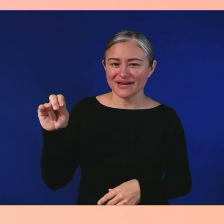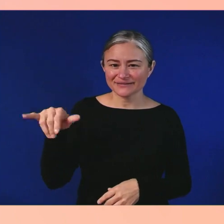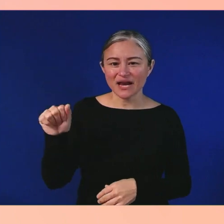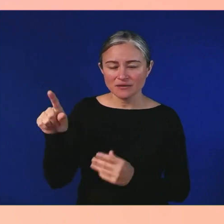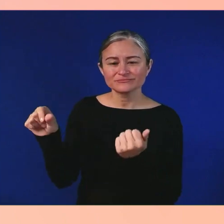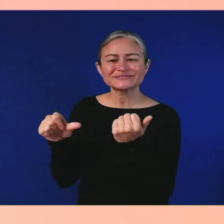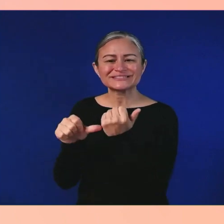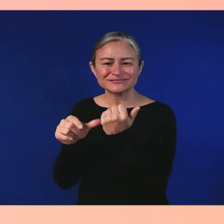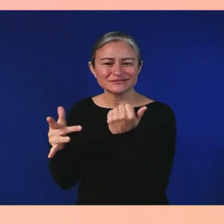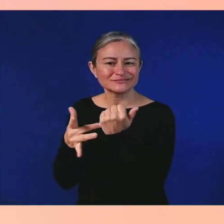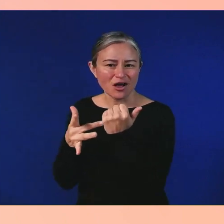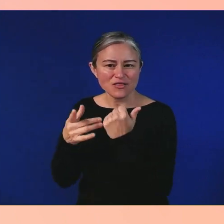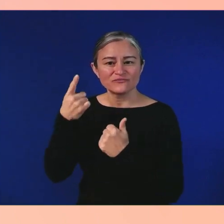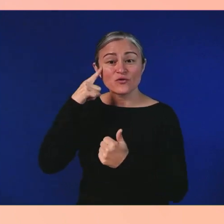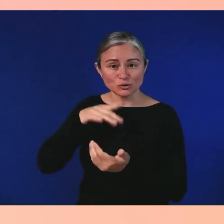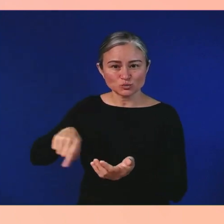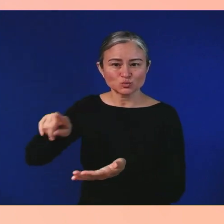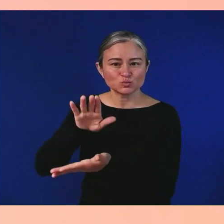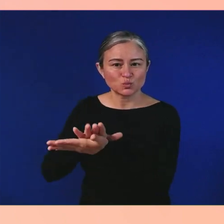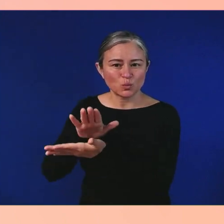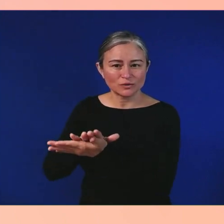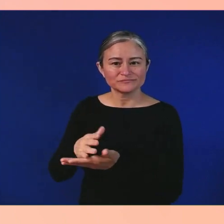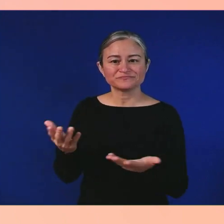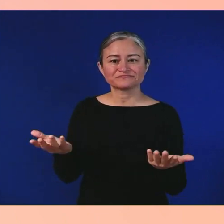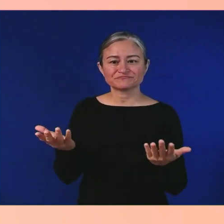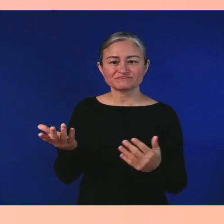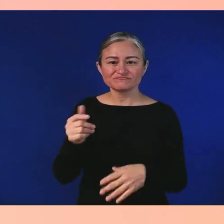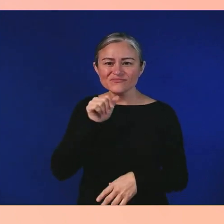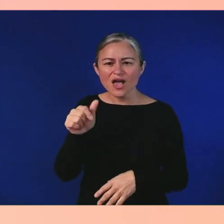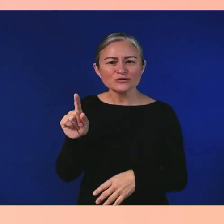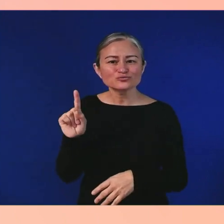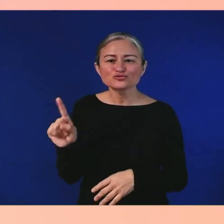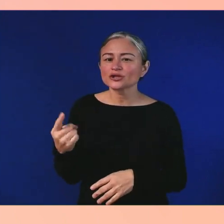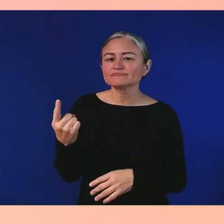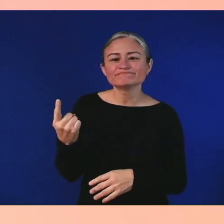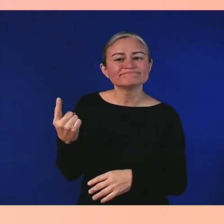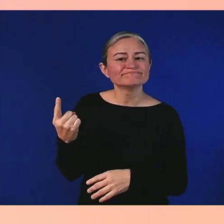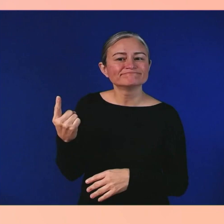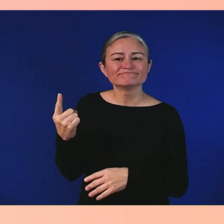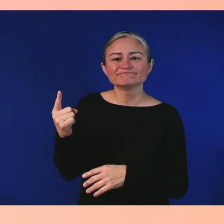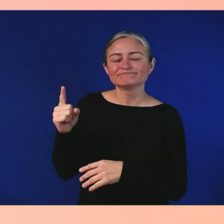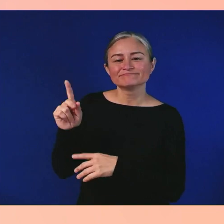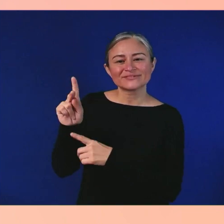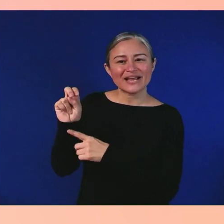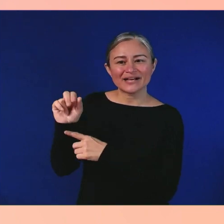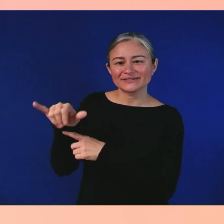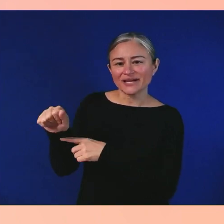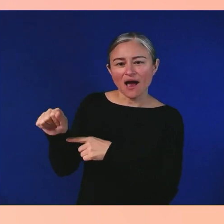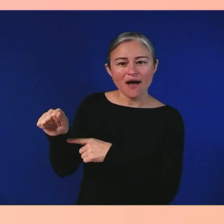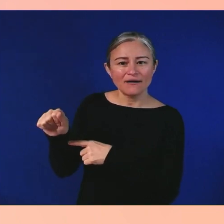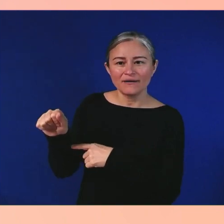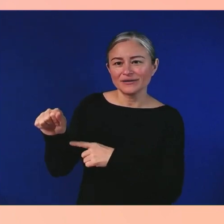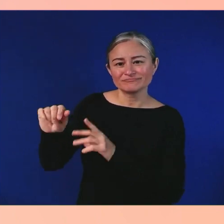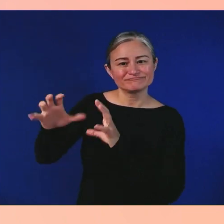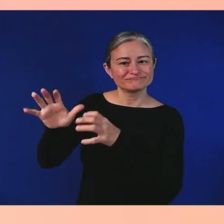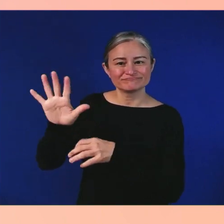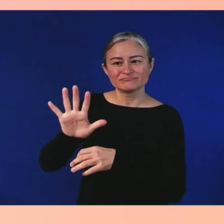It cuts across different disabilities and across different countries in the continent. Thank you. Educate us a little bit.